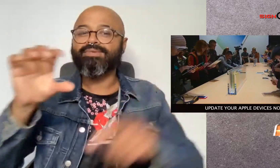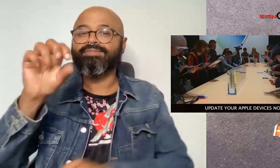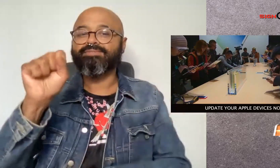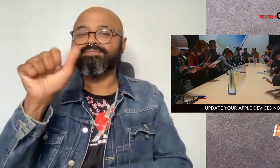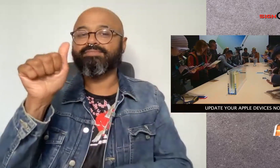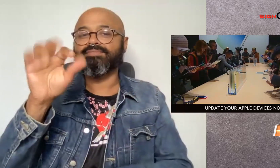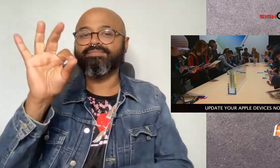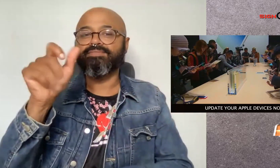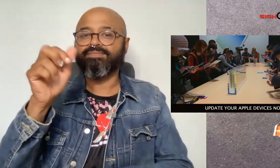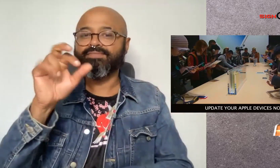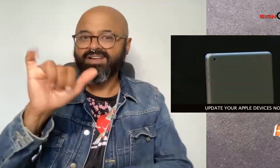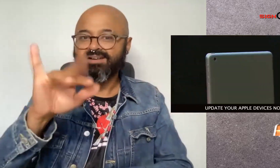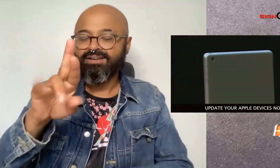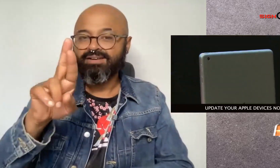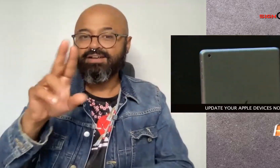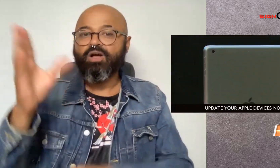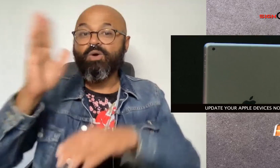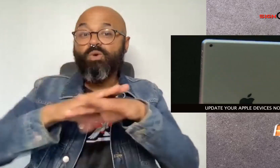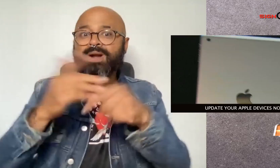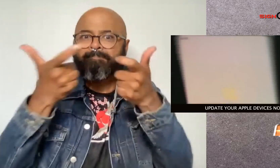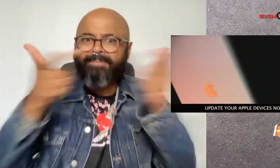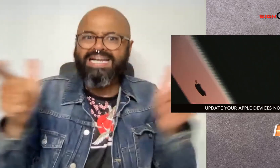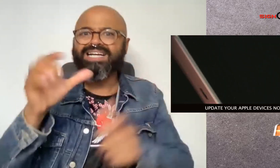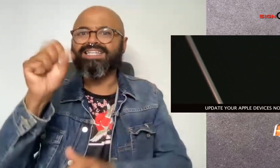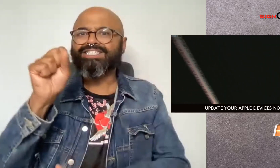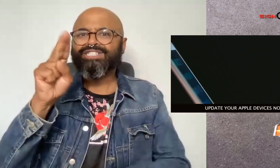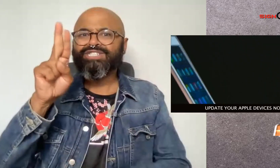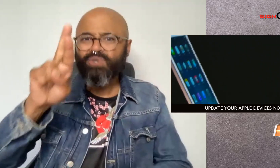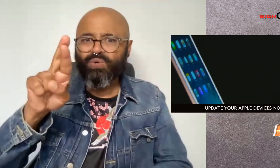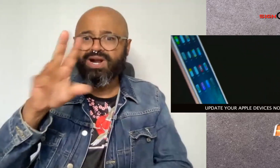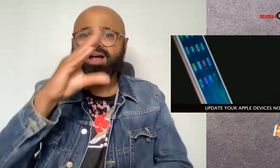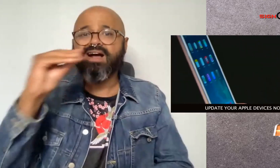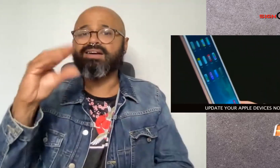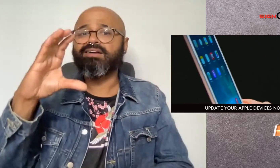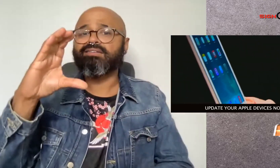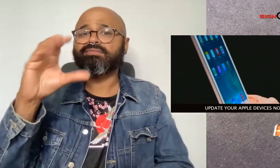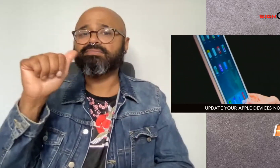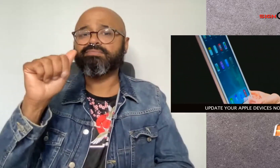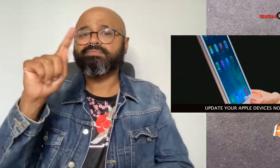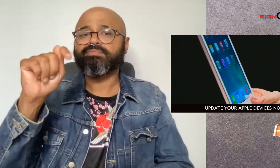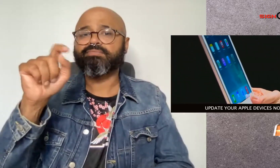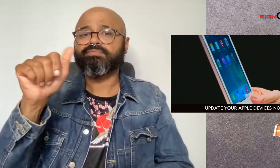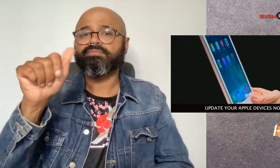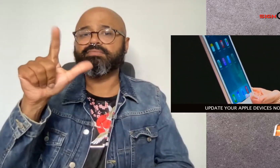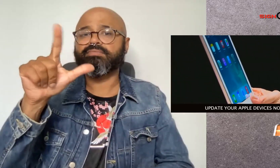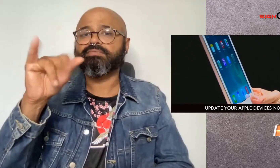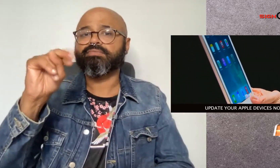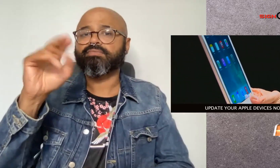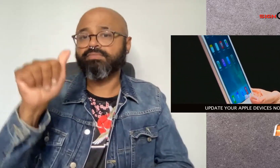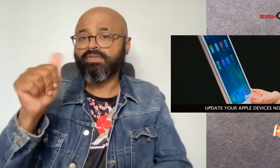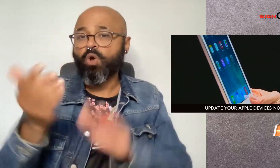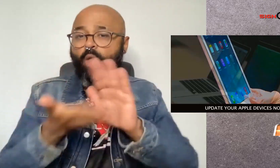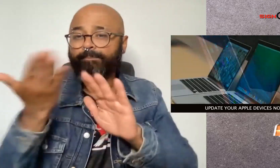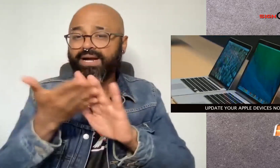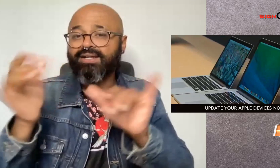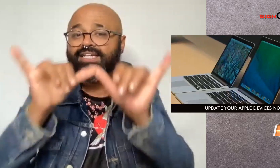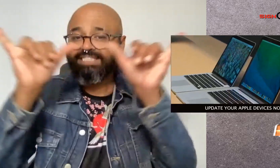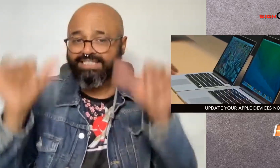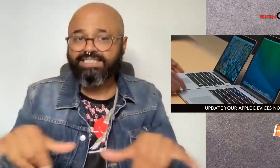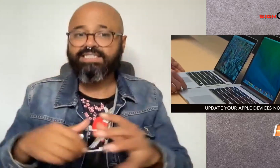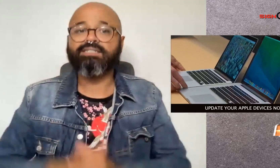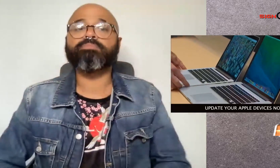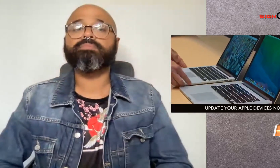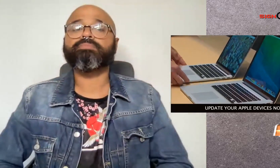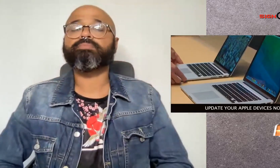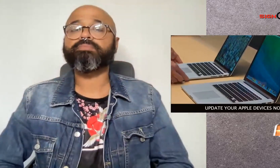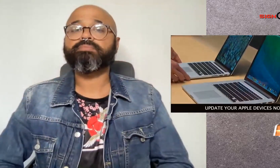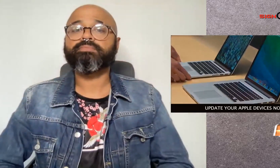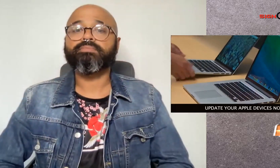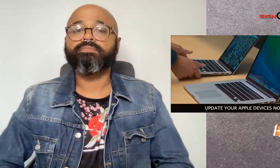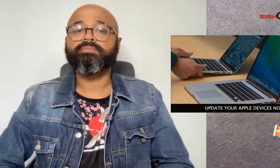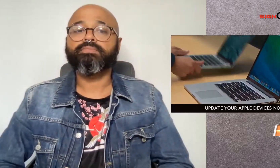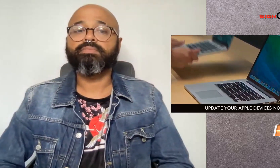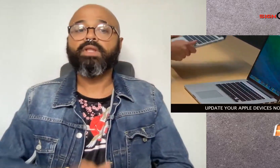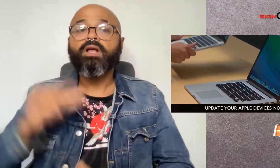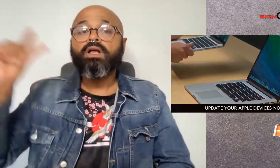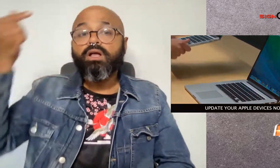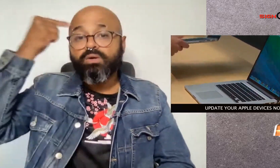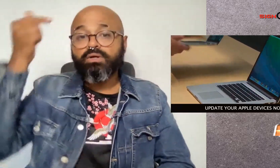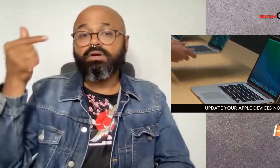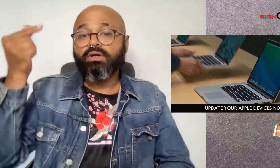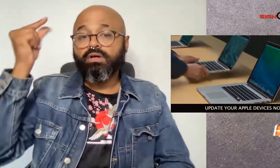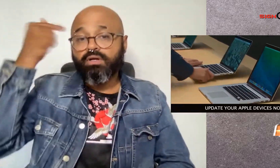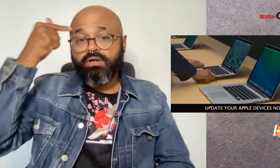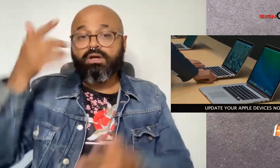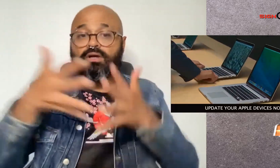running Monterey OS and Apple Safari browser on its Big Sur and Catalina operating systems